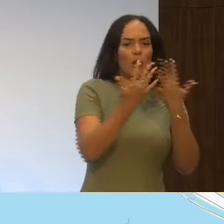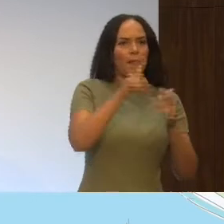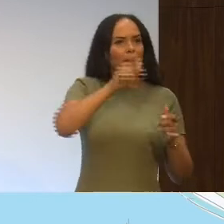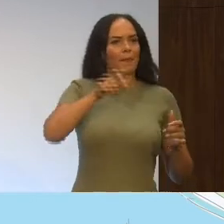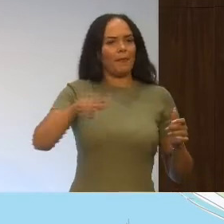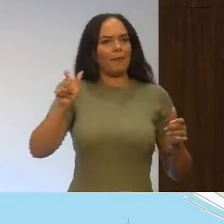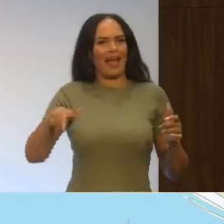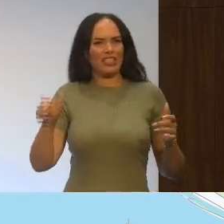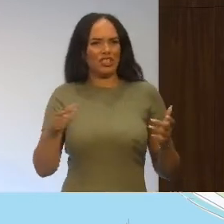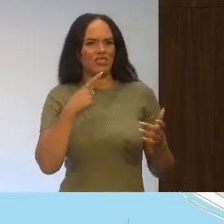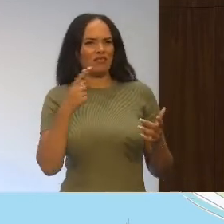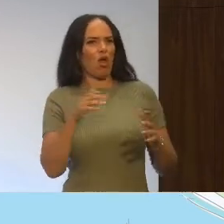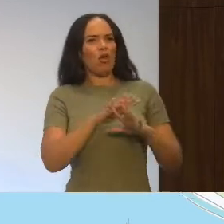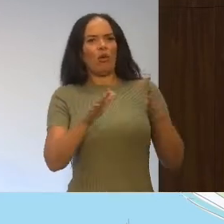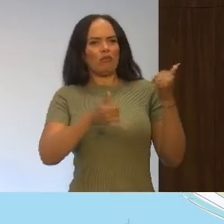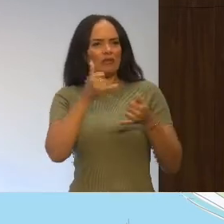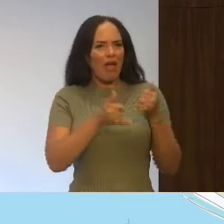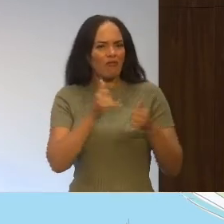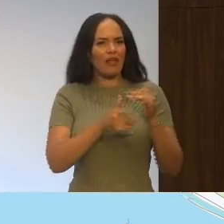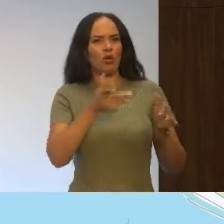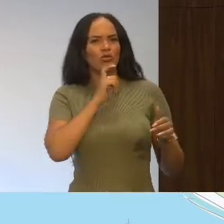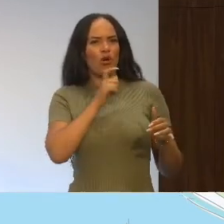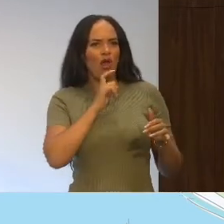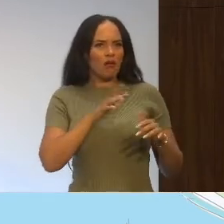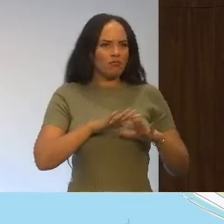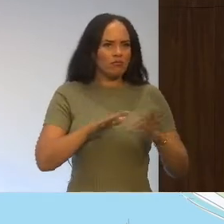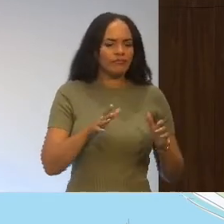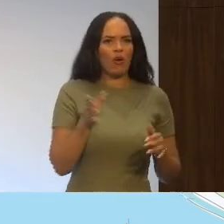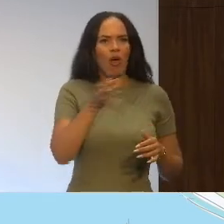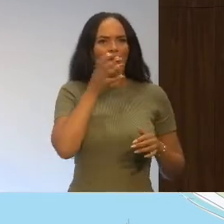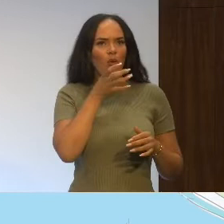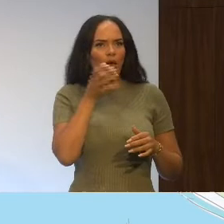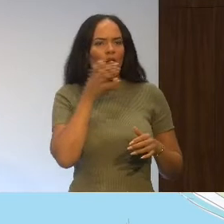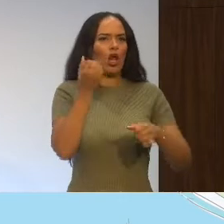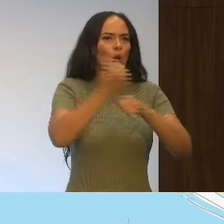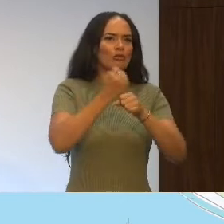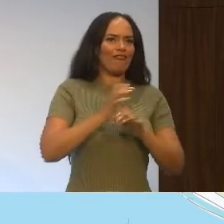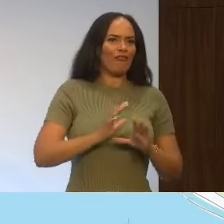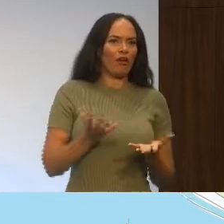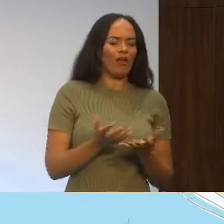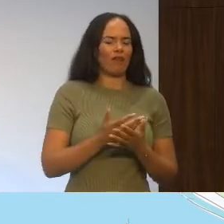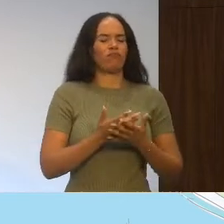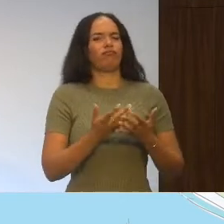no dairy, no chocolate, no alcohol, no caffeine, low salt, gluten free and they're completely miserable.